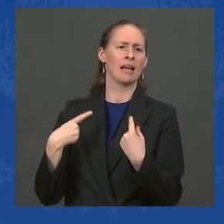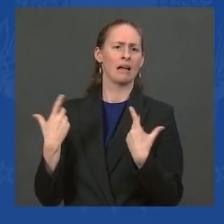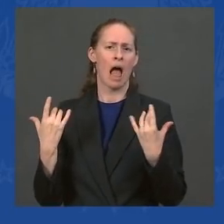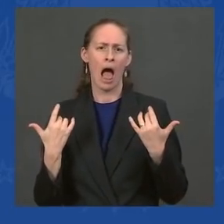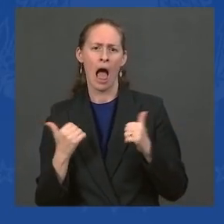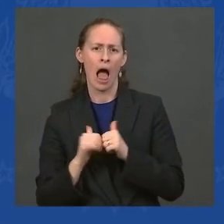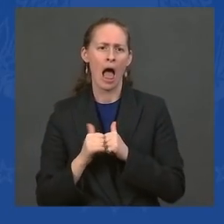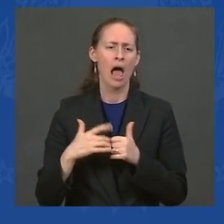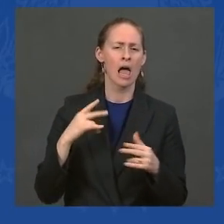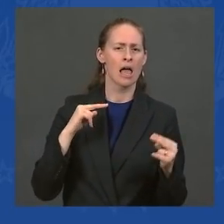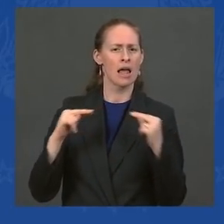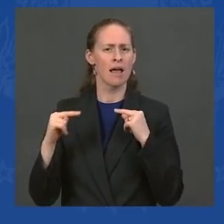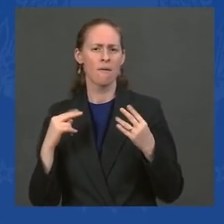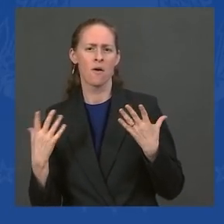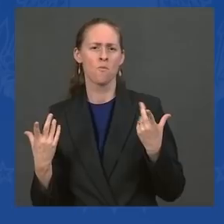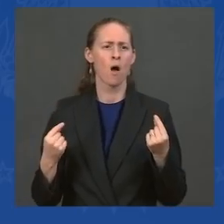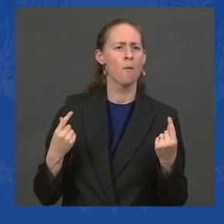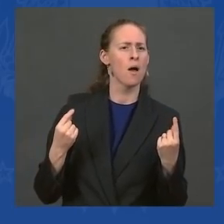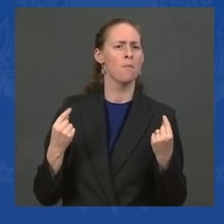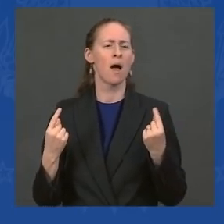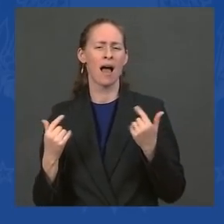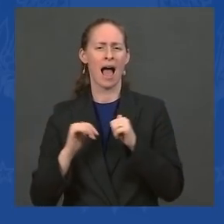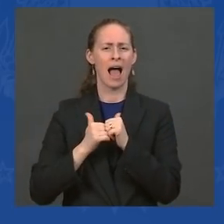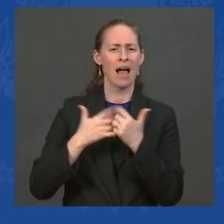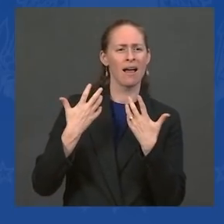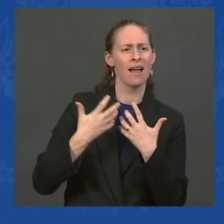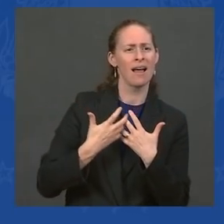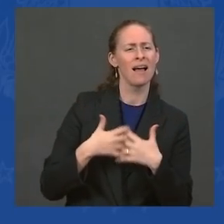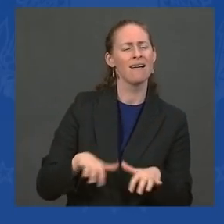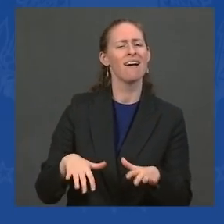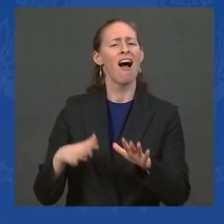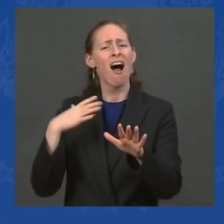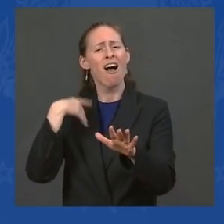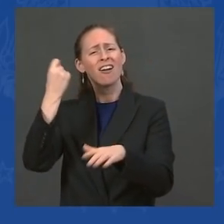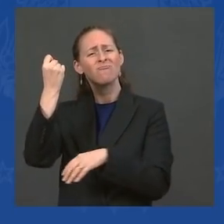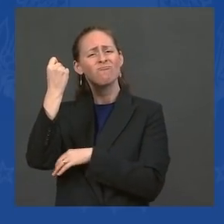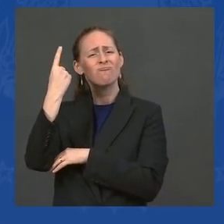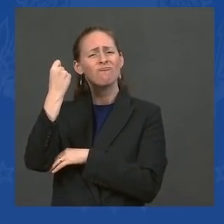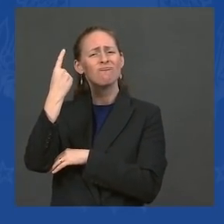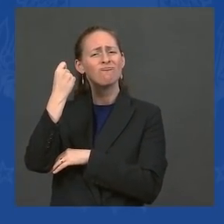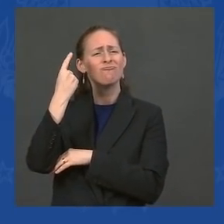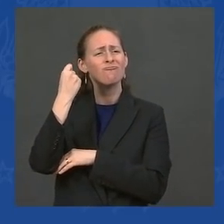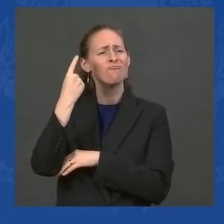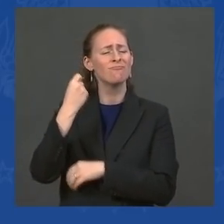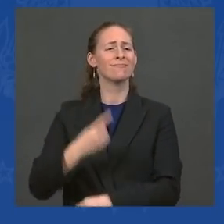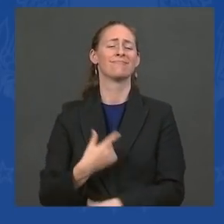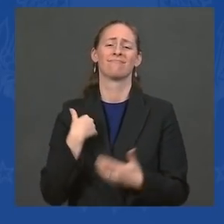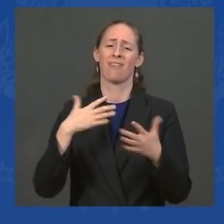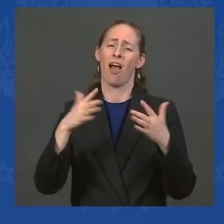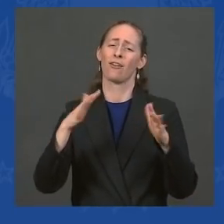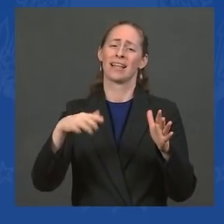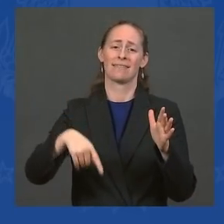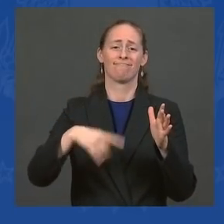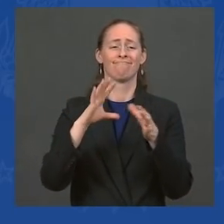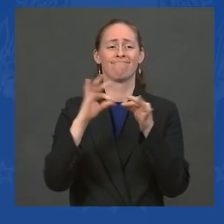and are we going to get this done and so on. Well, I told you before what my neurosurgeon years ago